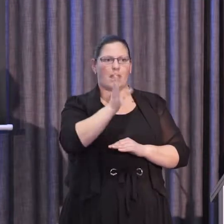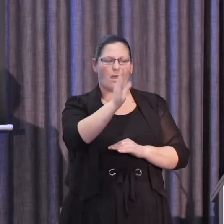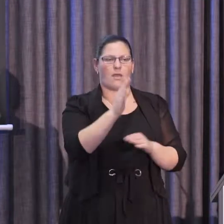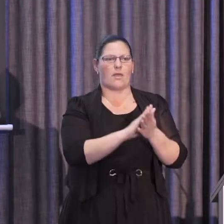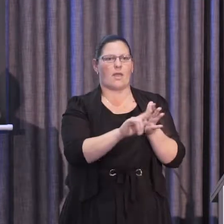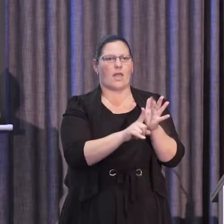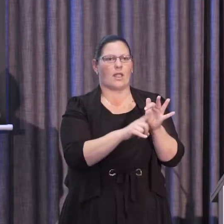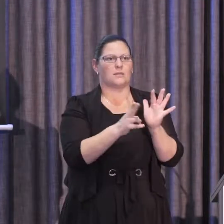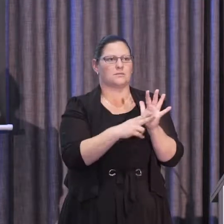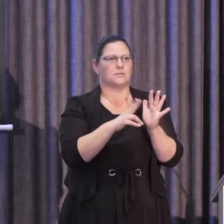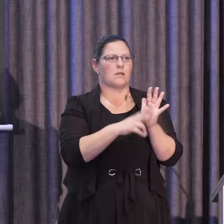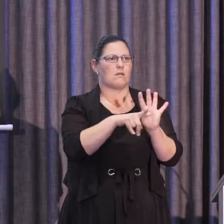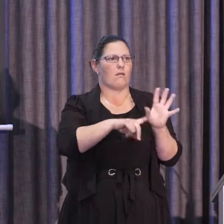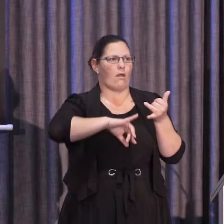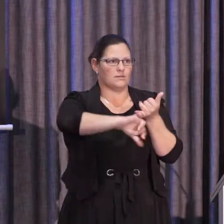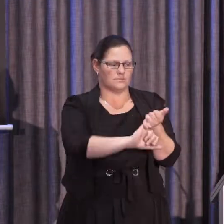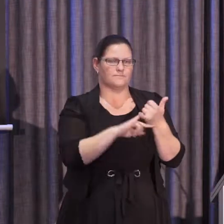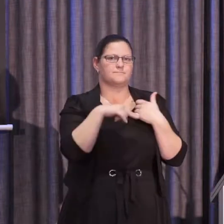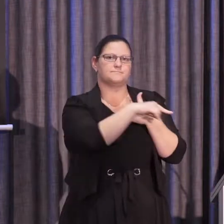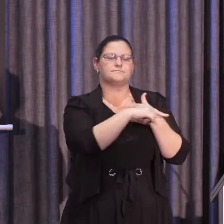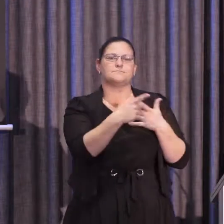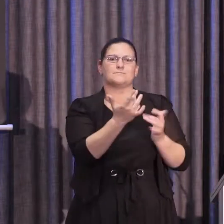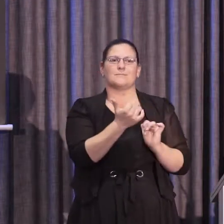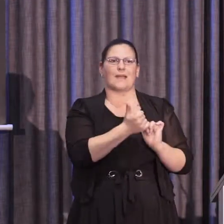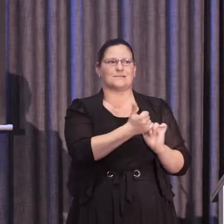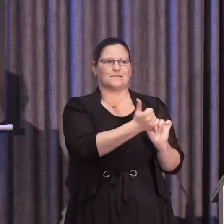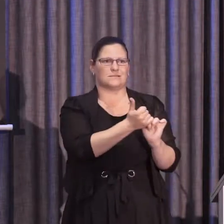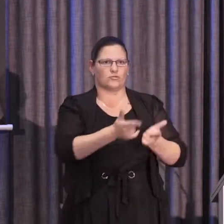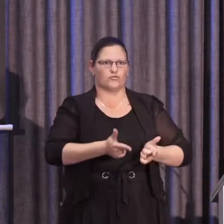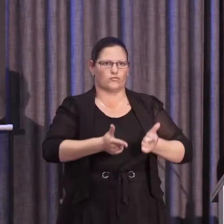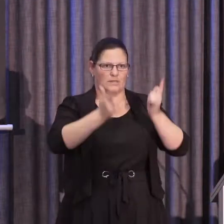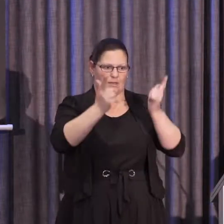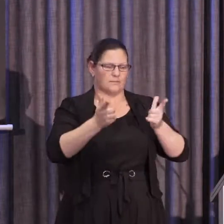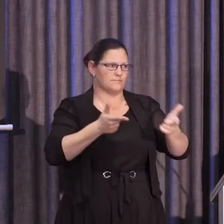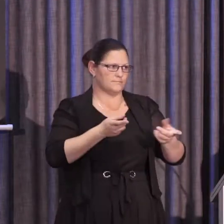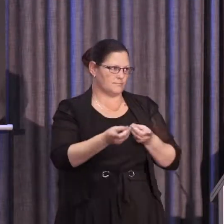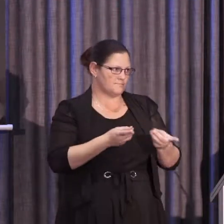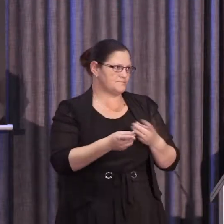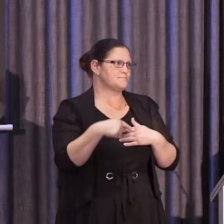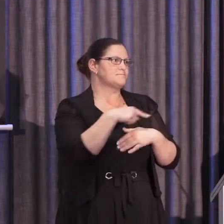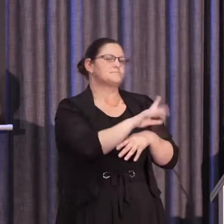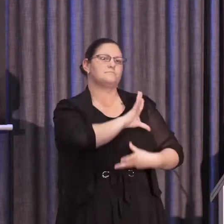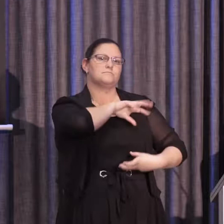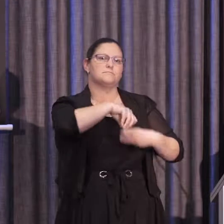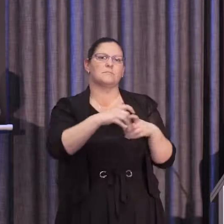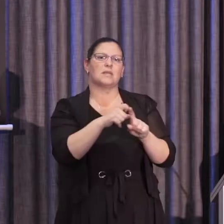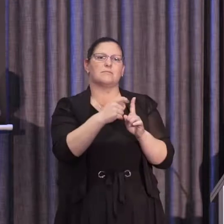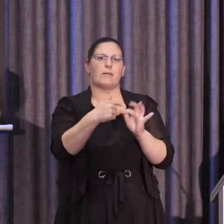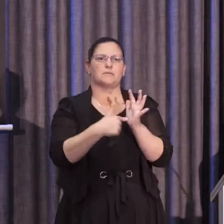Hellen is the Assistant Director General of Policy and Service Design with the Department of Communities. Welcome.